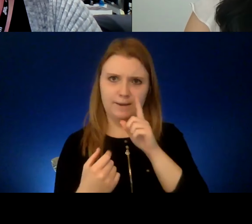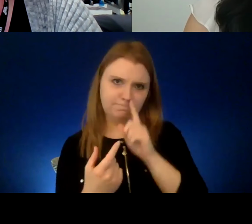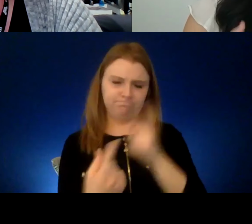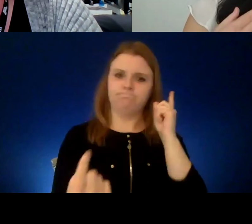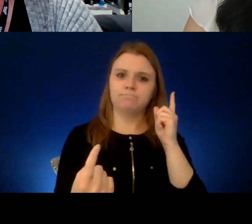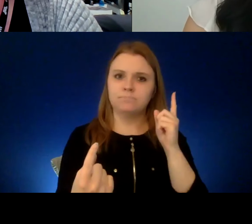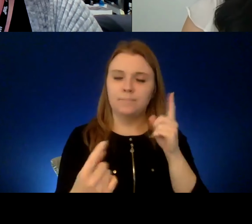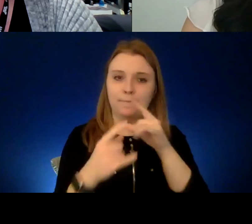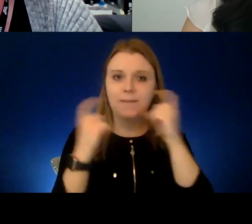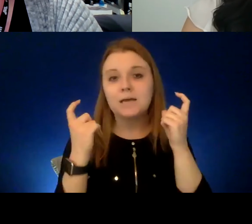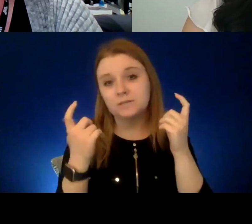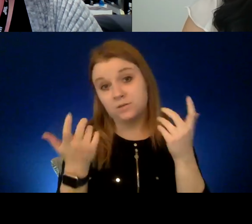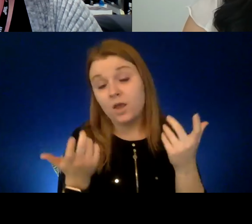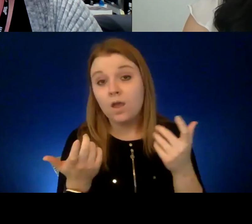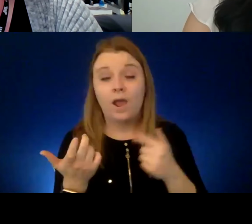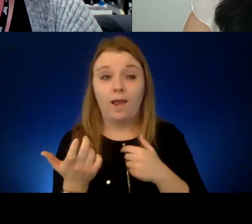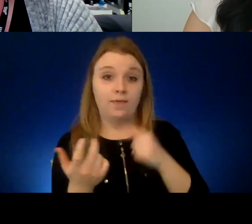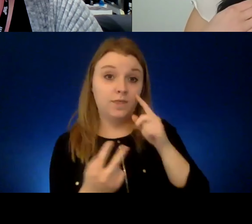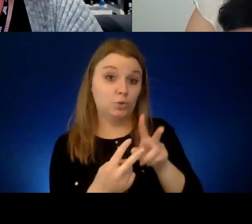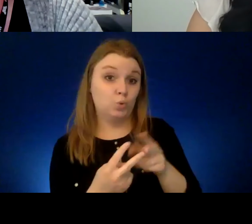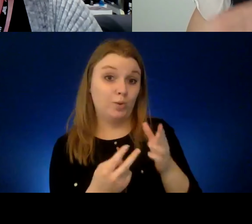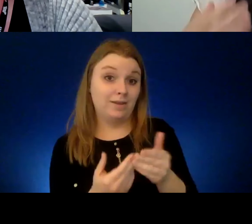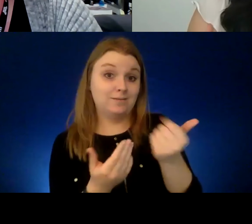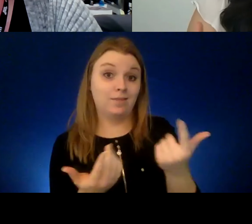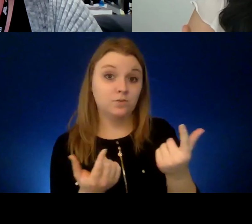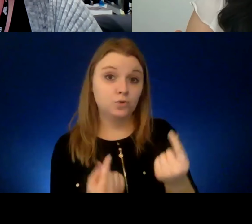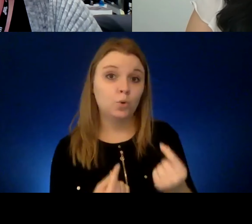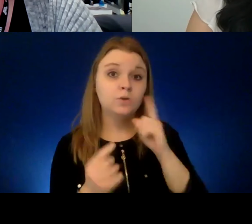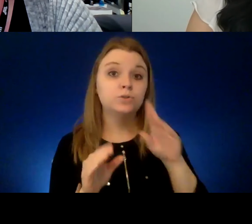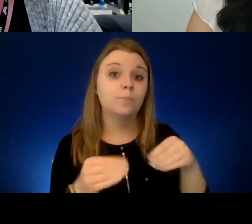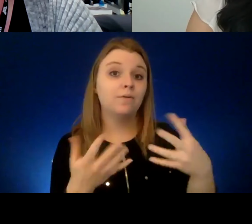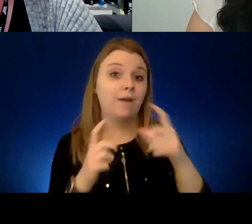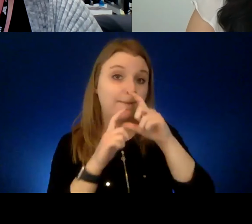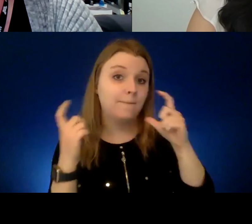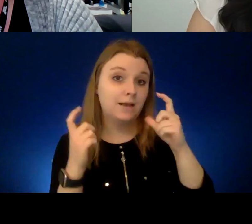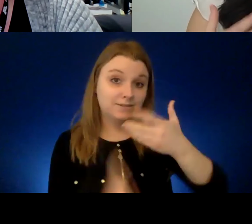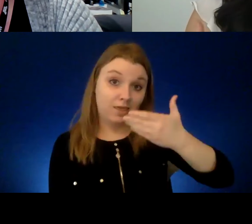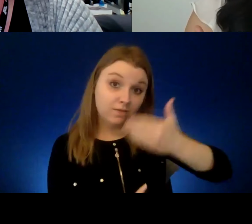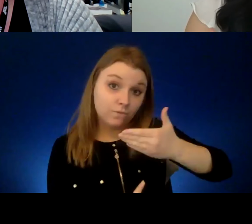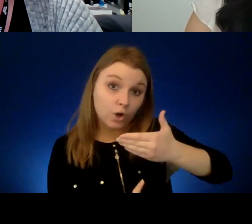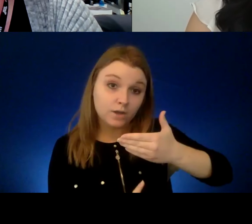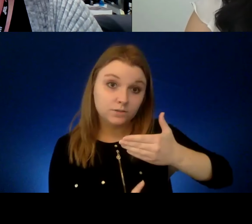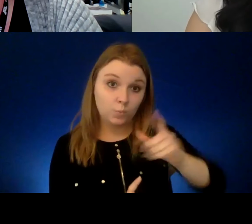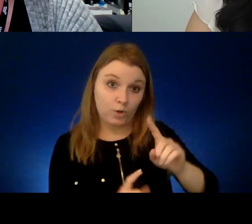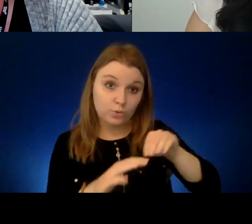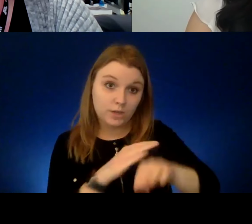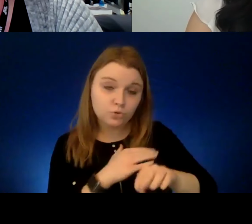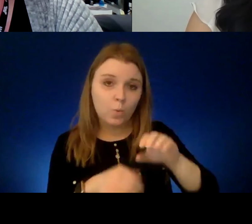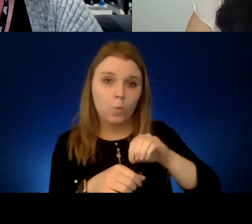And I think the two easiest things to do is to provide masks at the front, in the entrance or in the lobby of your space.